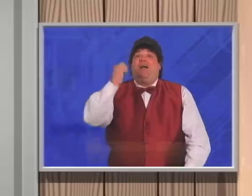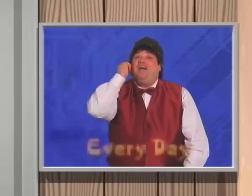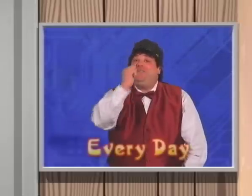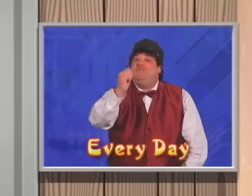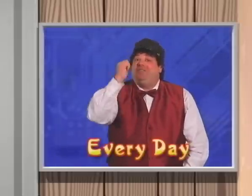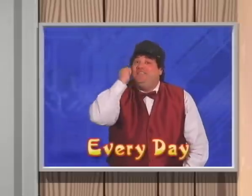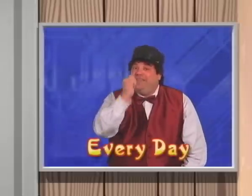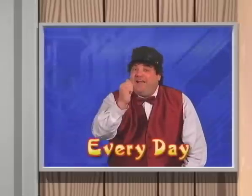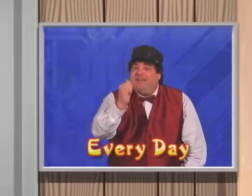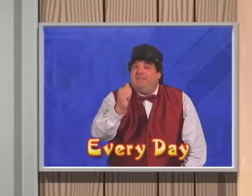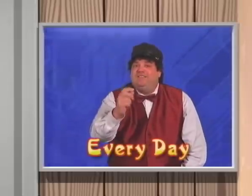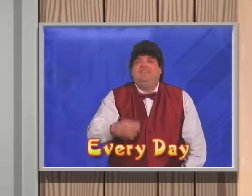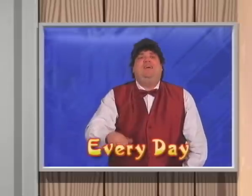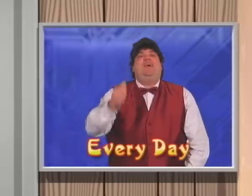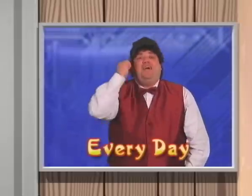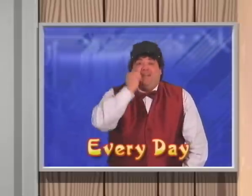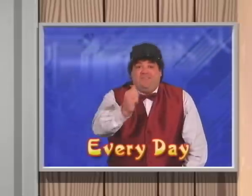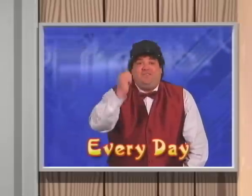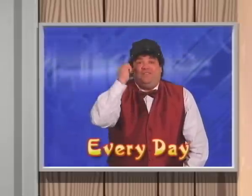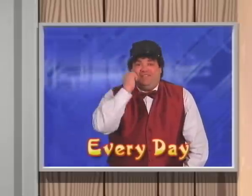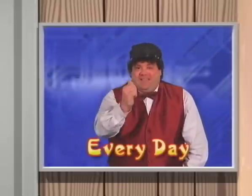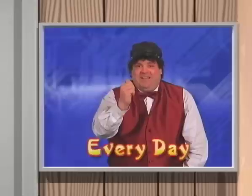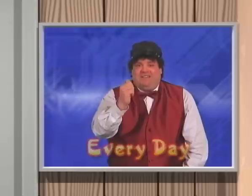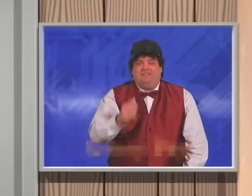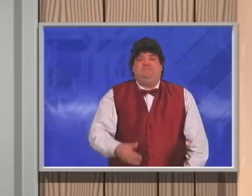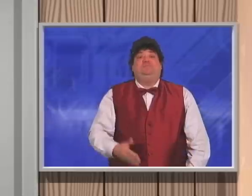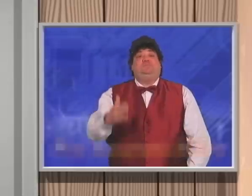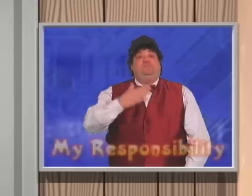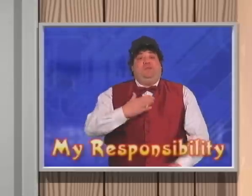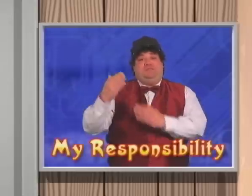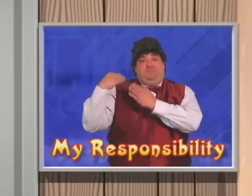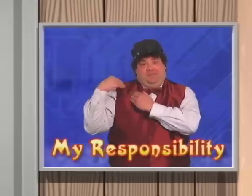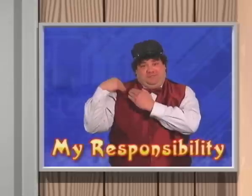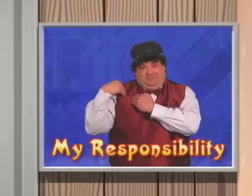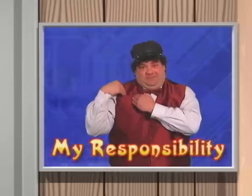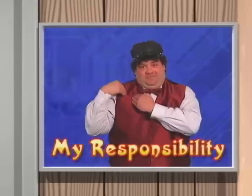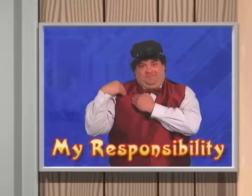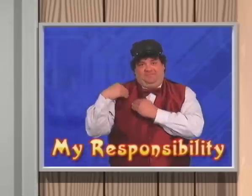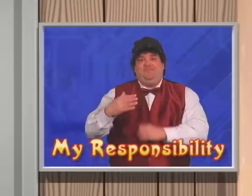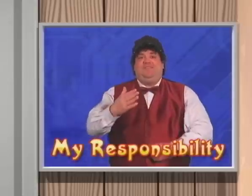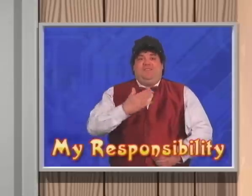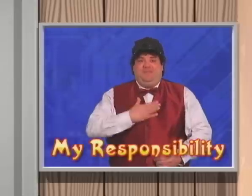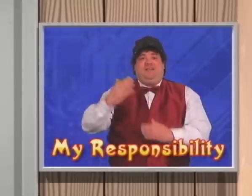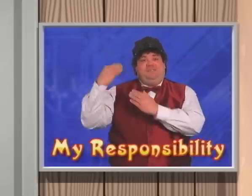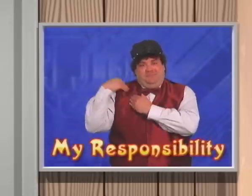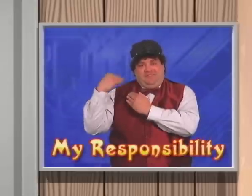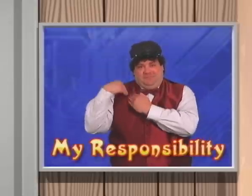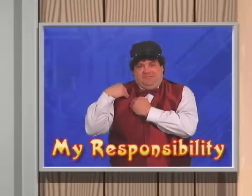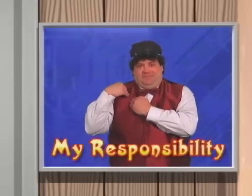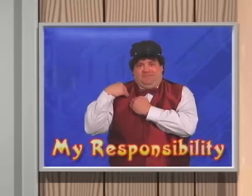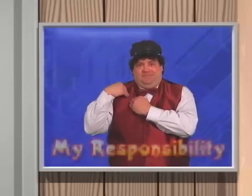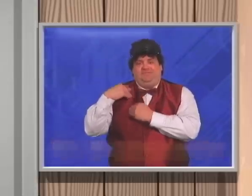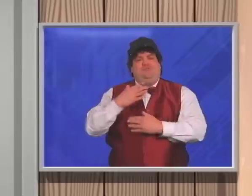EVERY DAY. MY RESPONSIBILITY.